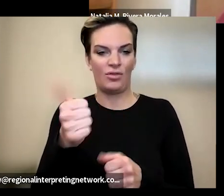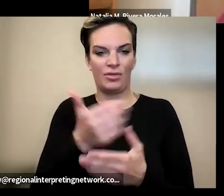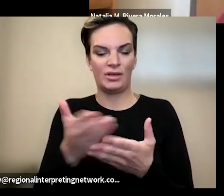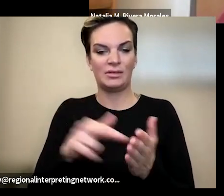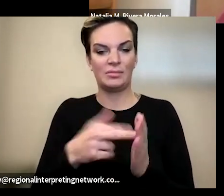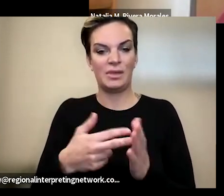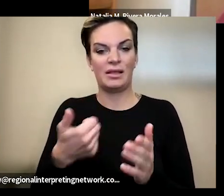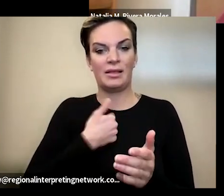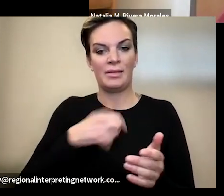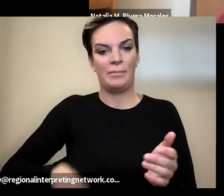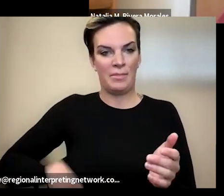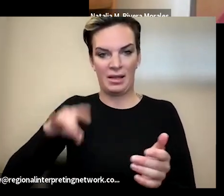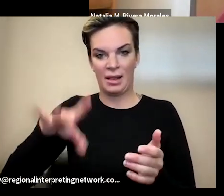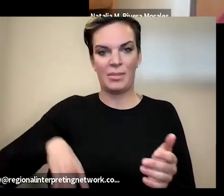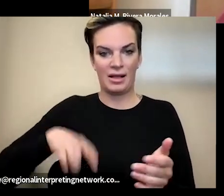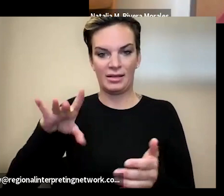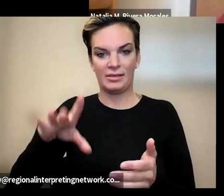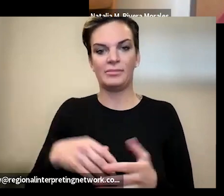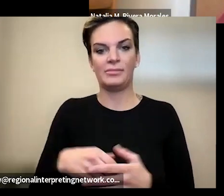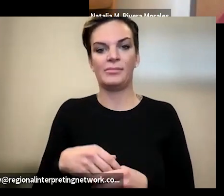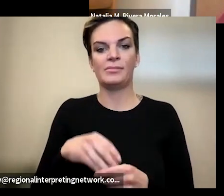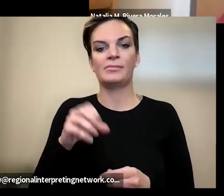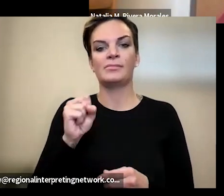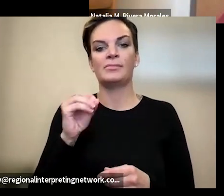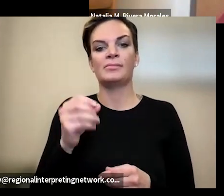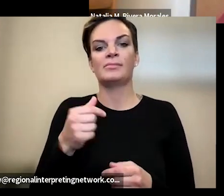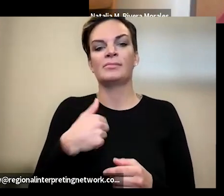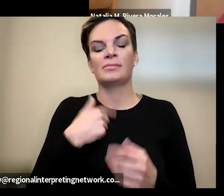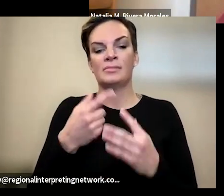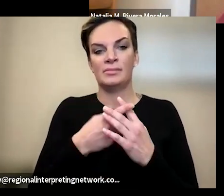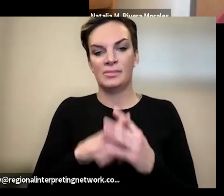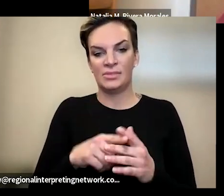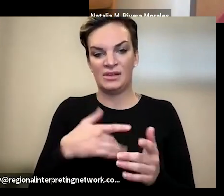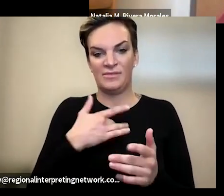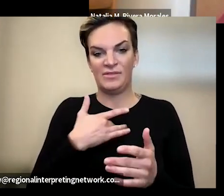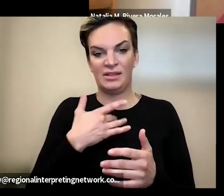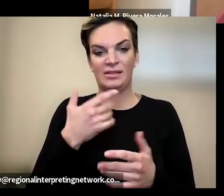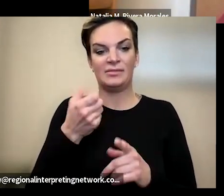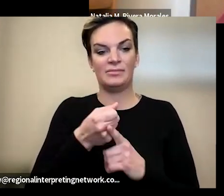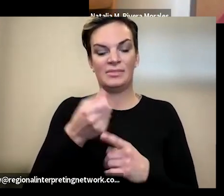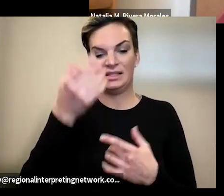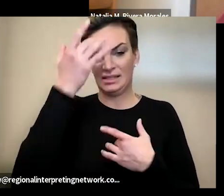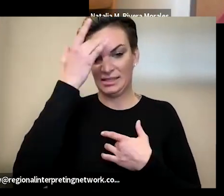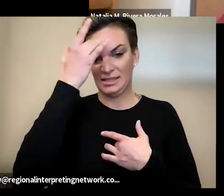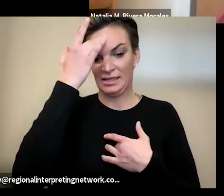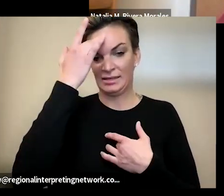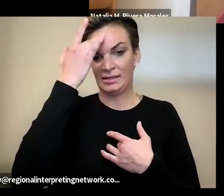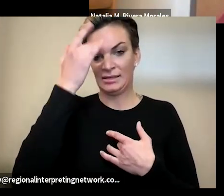out of pocket for a lot. So when I started feeling sick over the summer, I went to the Student